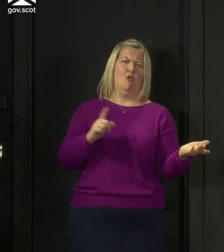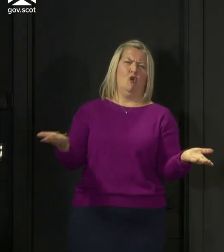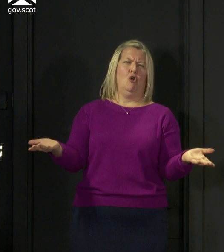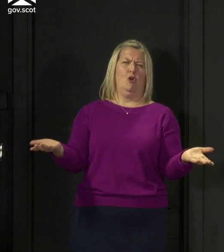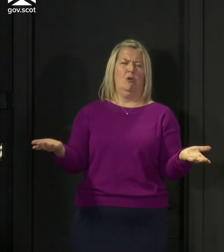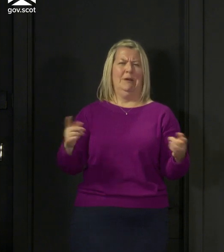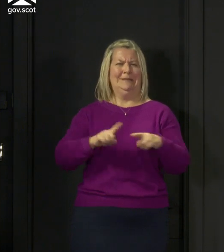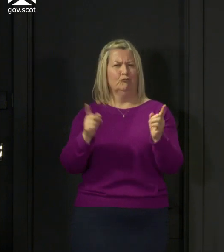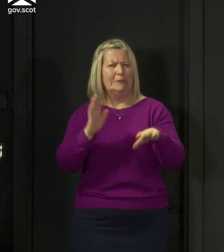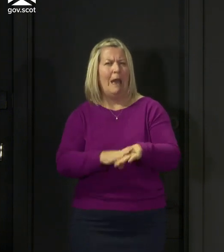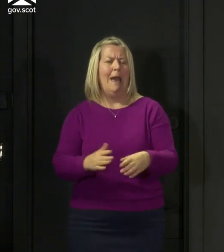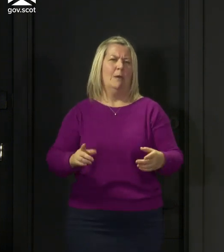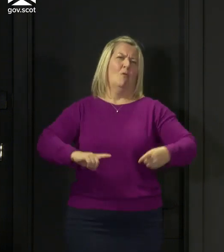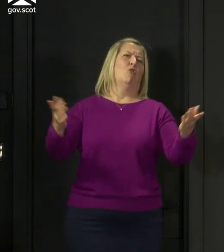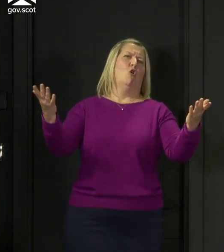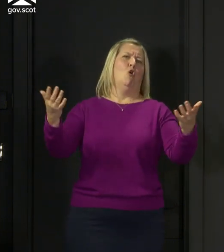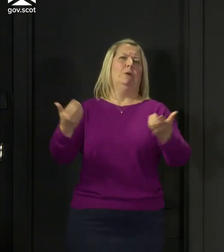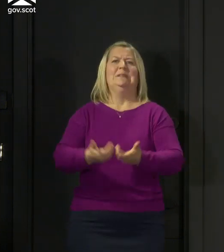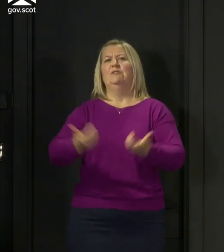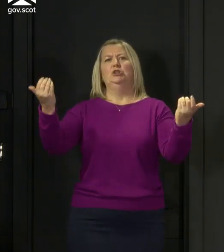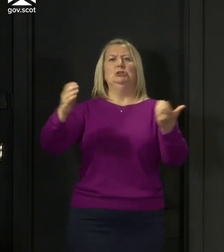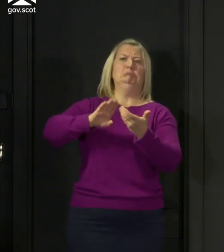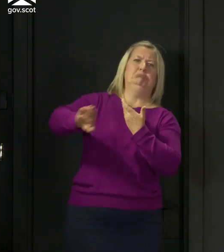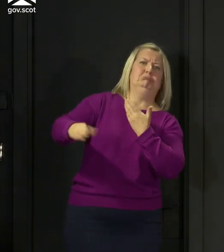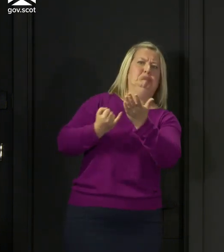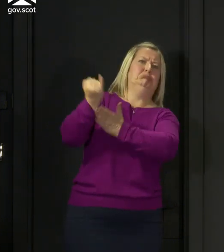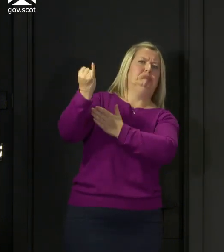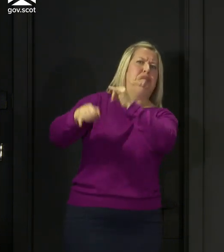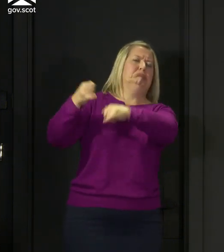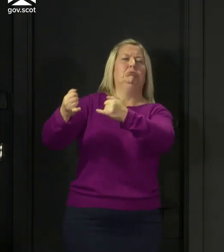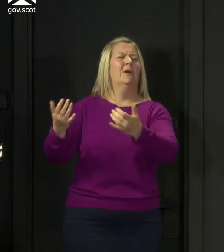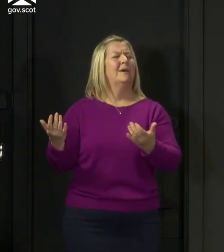parts of the UK, as some kind of division or a breaking down of the four nations approach,